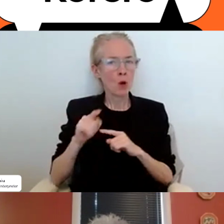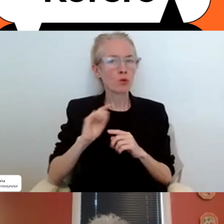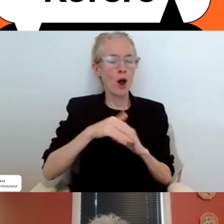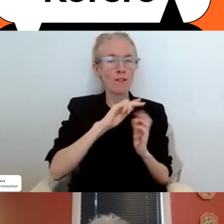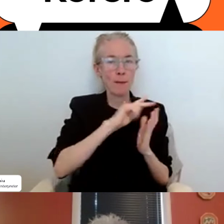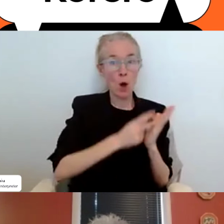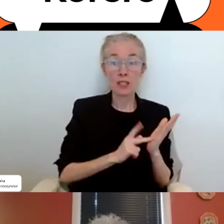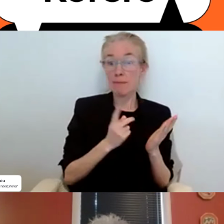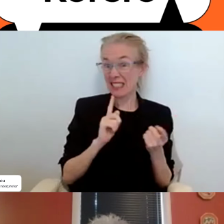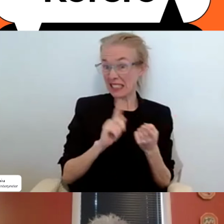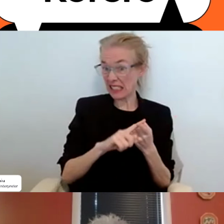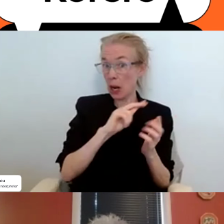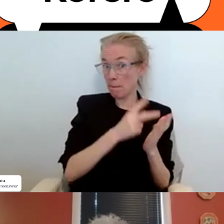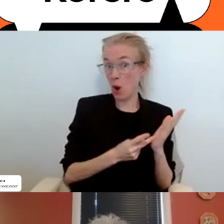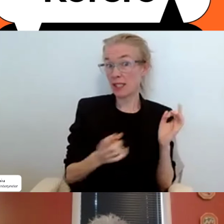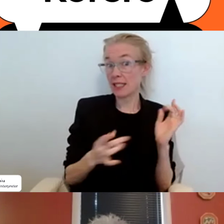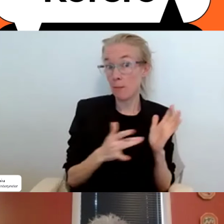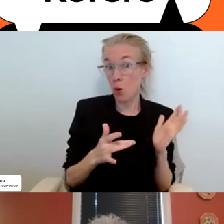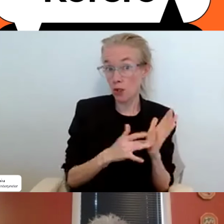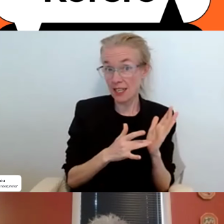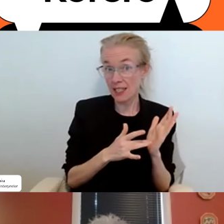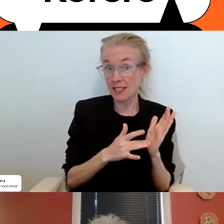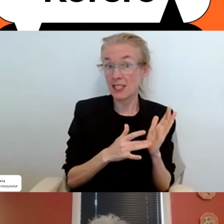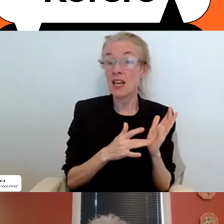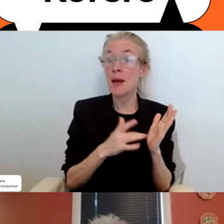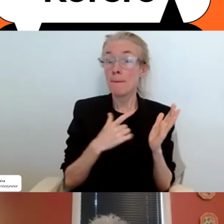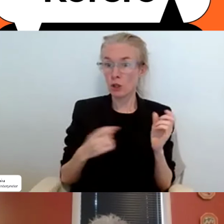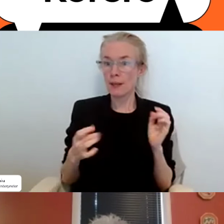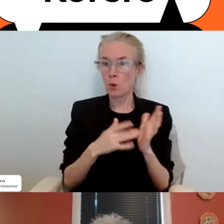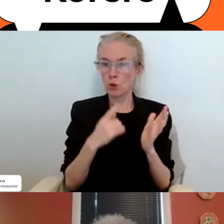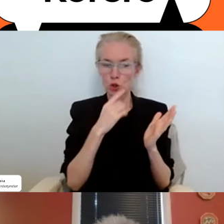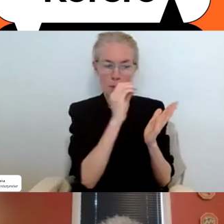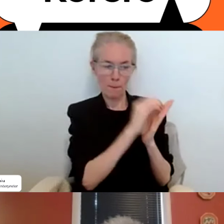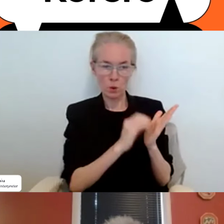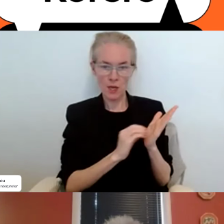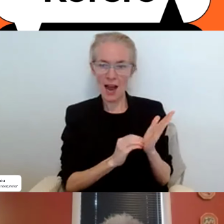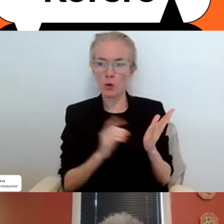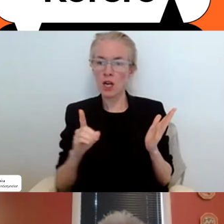And one of the things that comes immediately to mind is some of